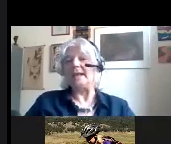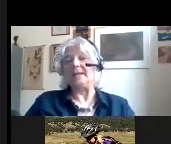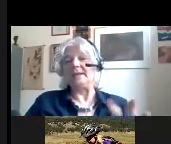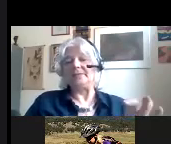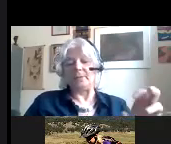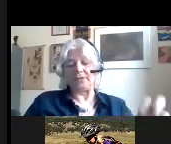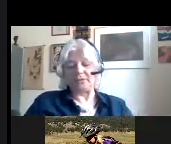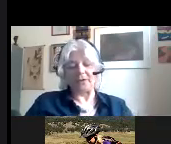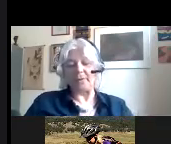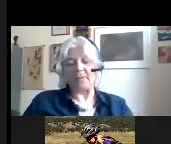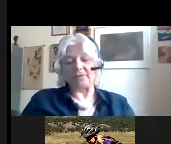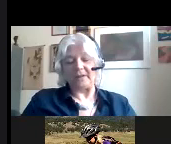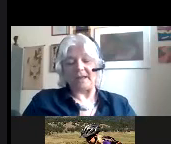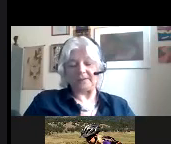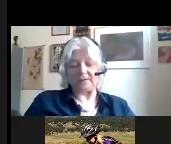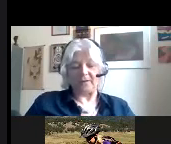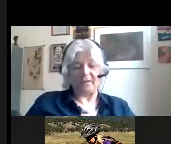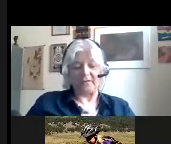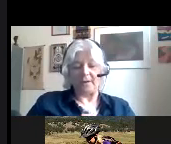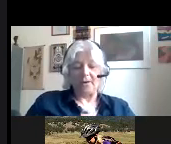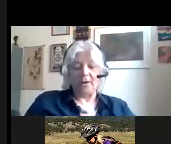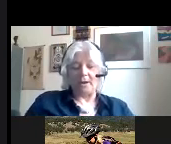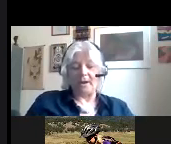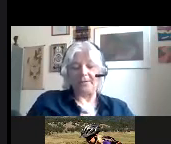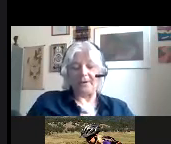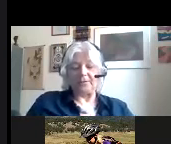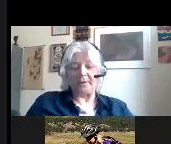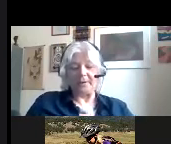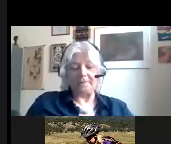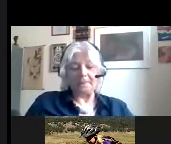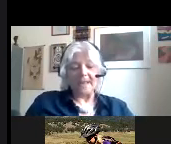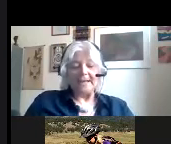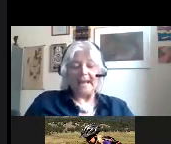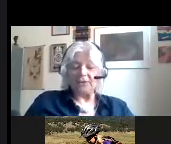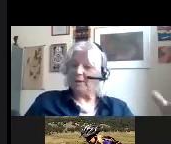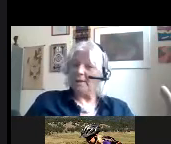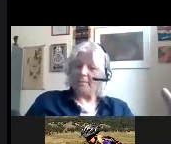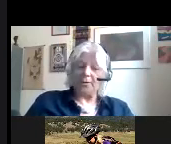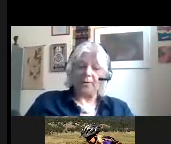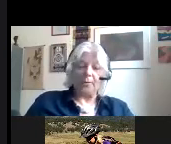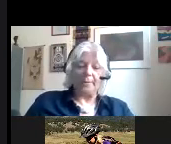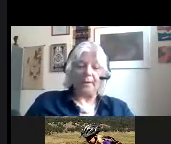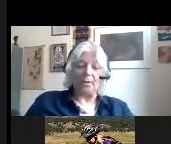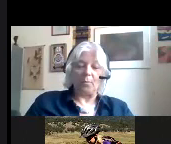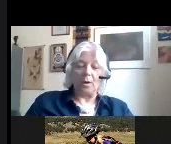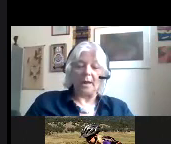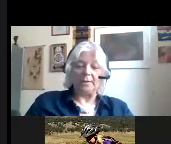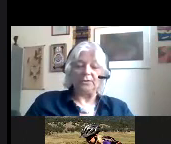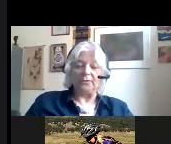Again, I could give so many more stats of the healthcare disparity. Nationally, minority women are more likely to avoid